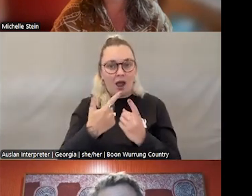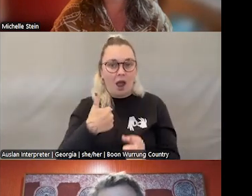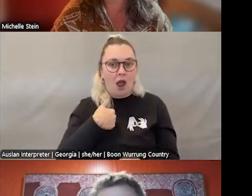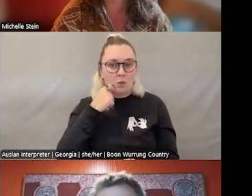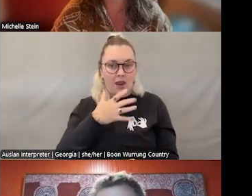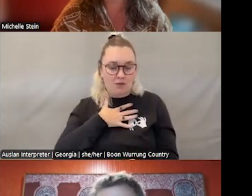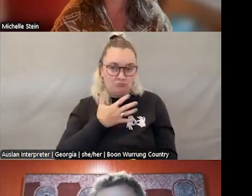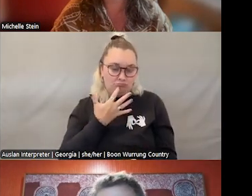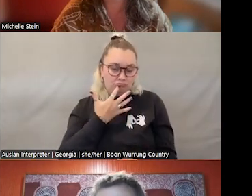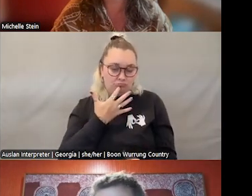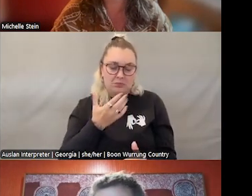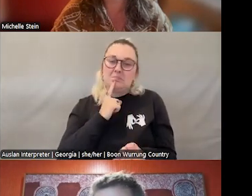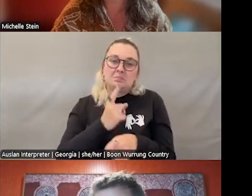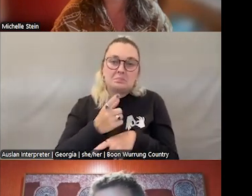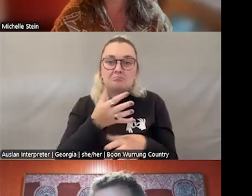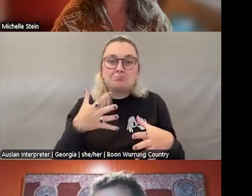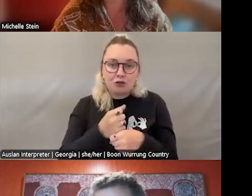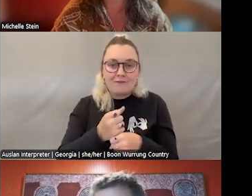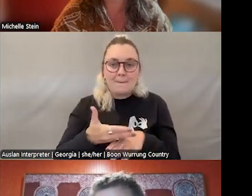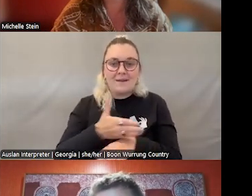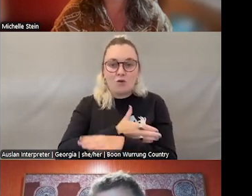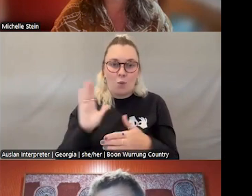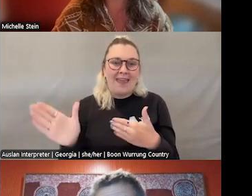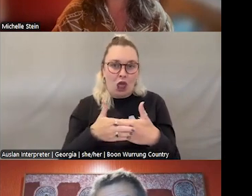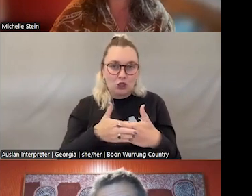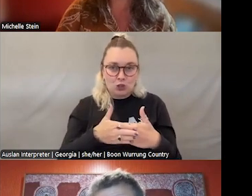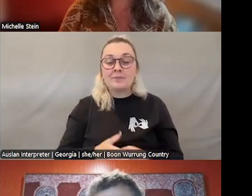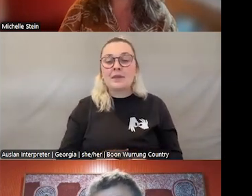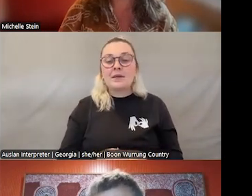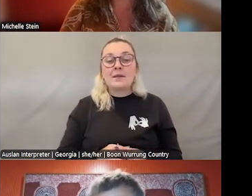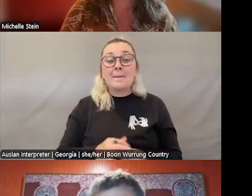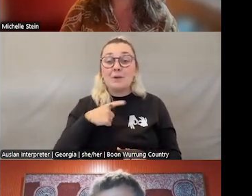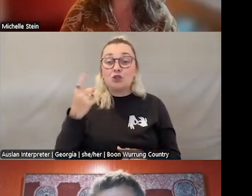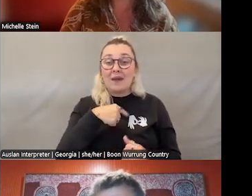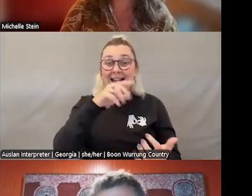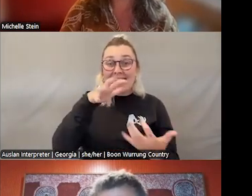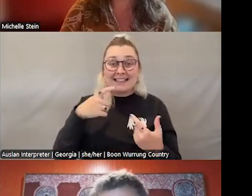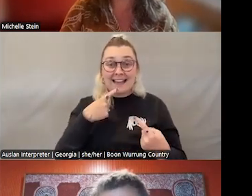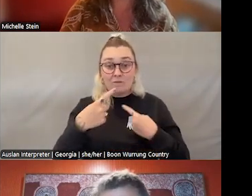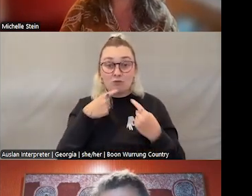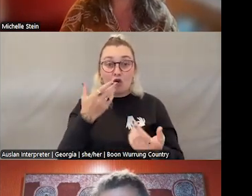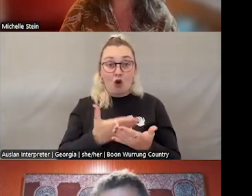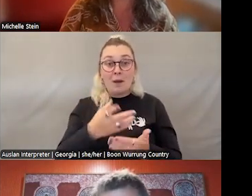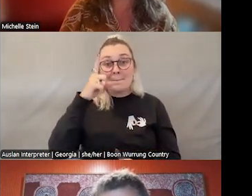to briefly, before we do close, is because we are collecting information on people and using